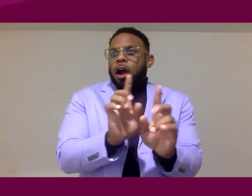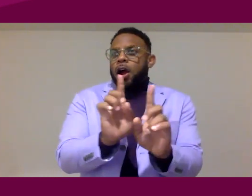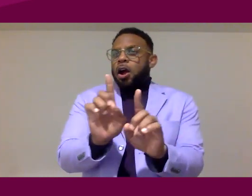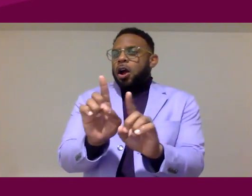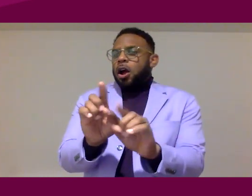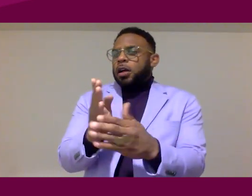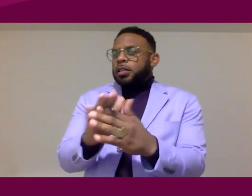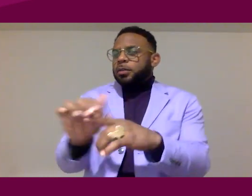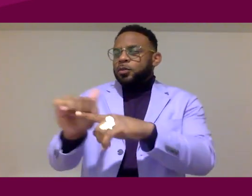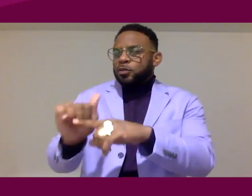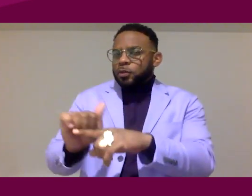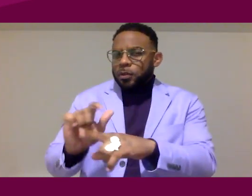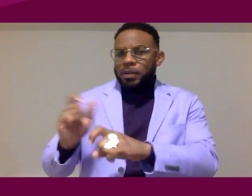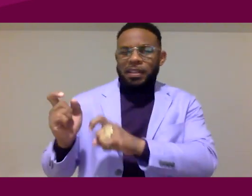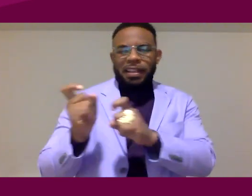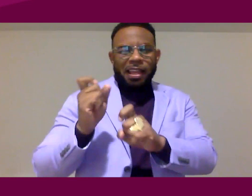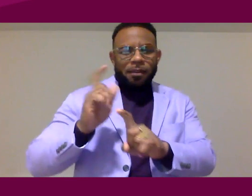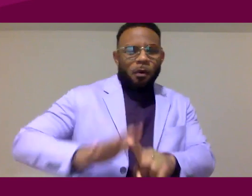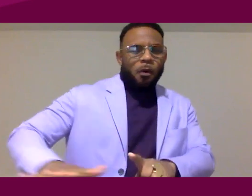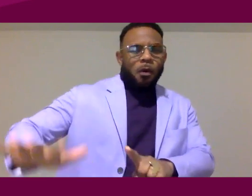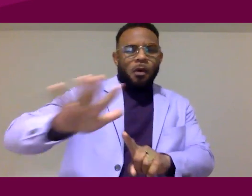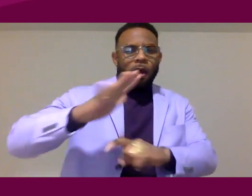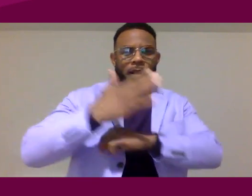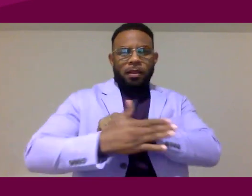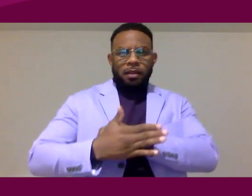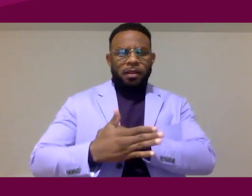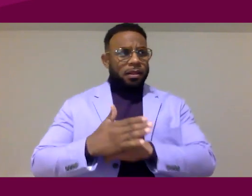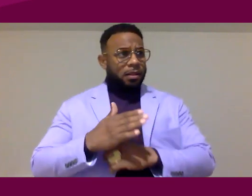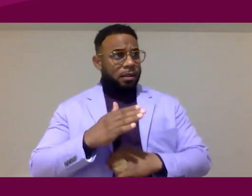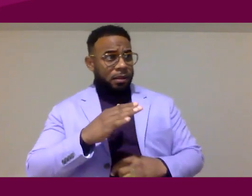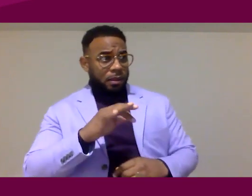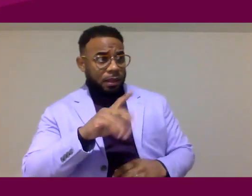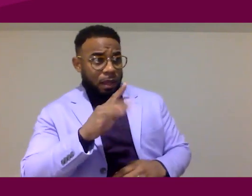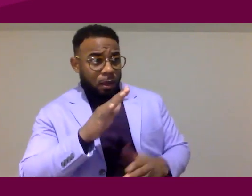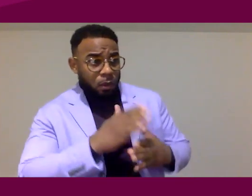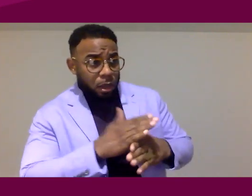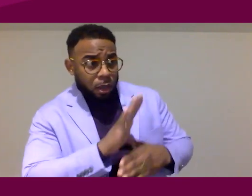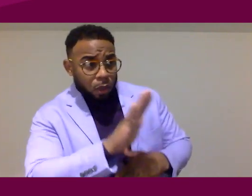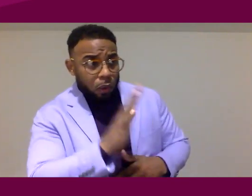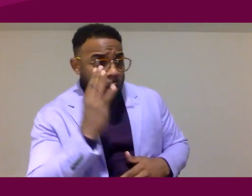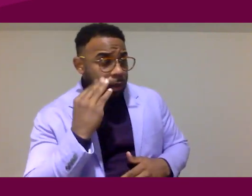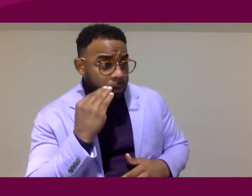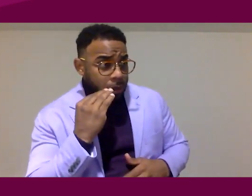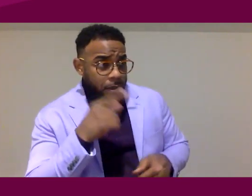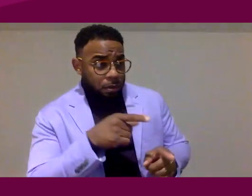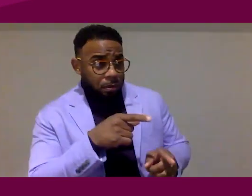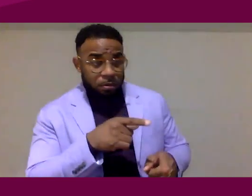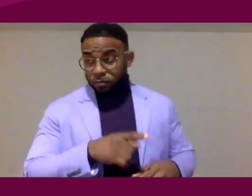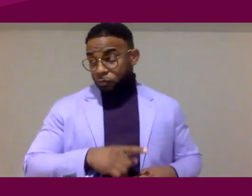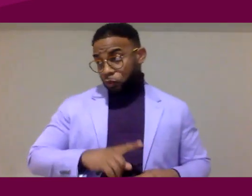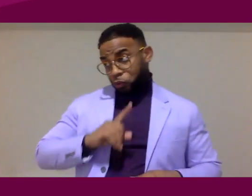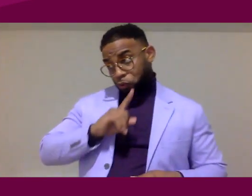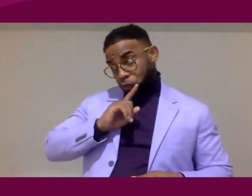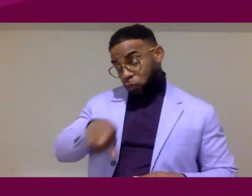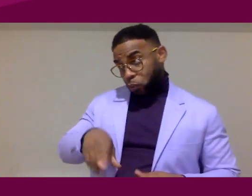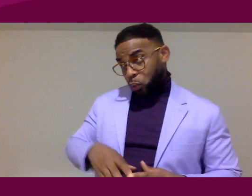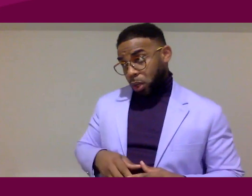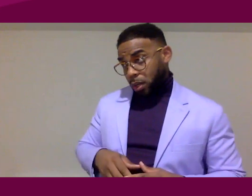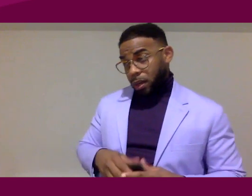some of the trainings that we gave around the country. Ashley Inkumsah: Kat, would you like to share your experiences? Kat Zigmont: Sure.